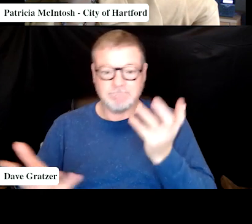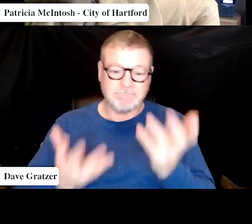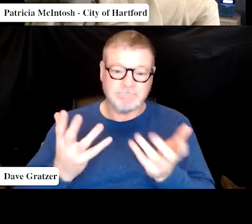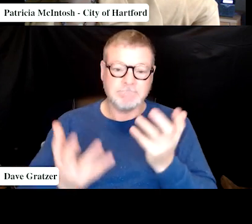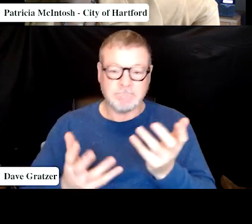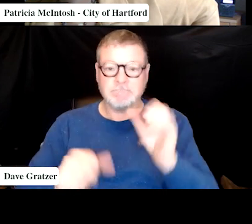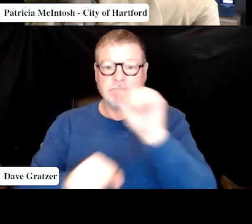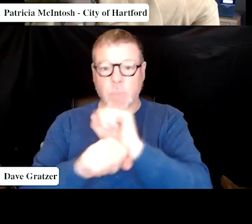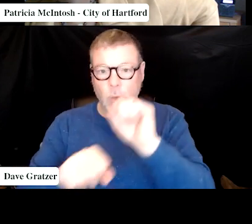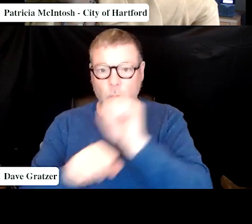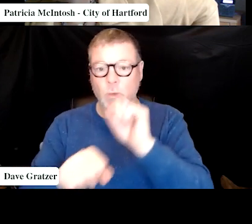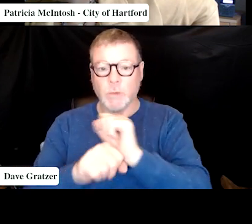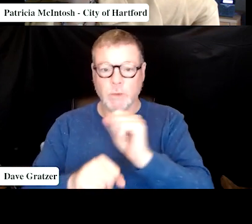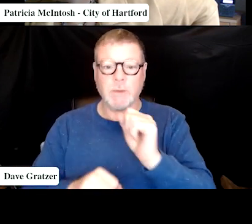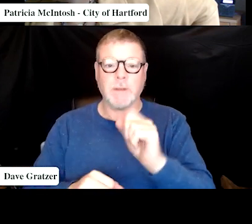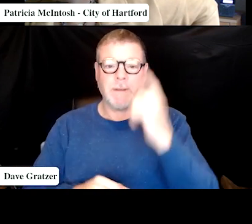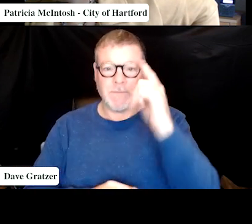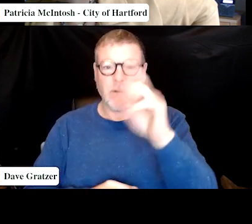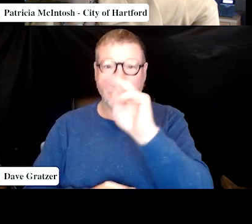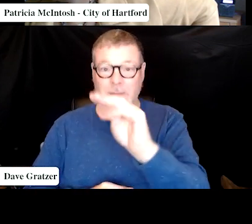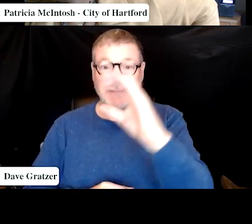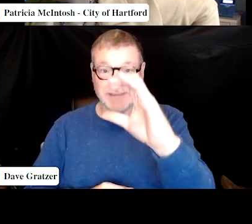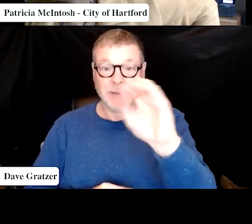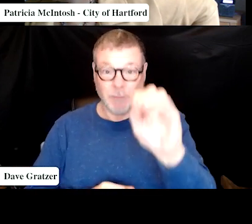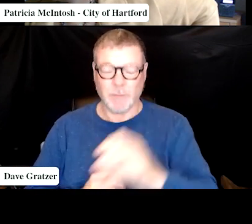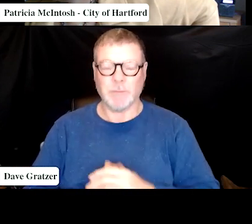working for a MCO, like Metrocare